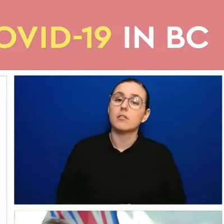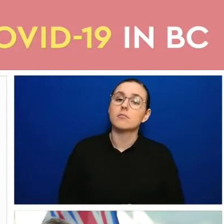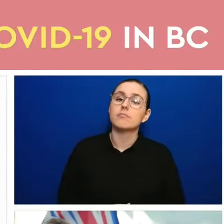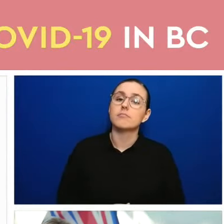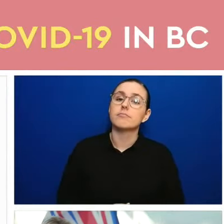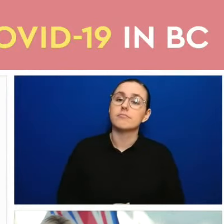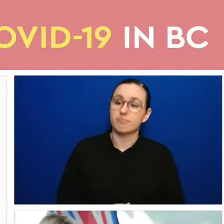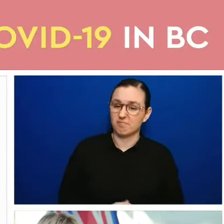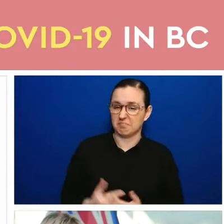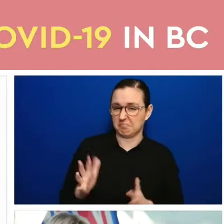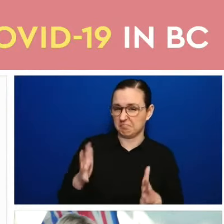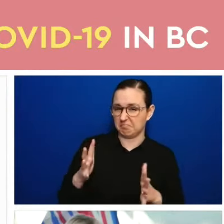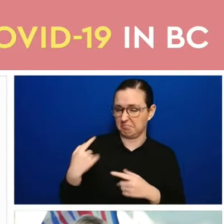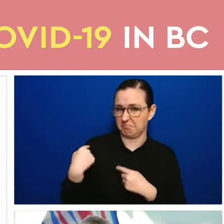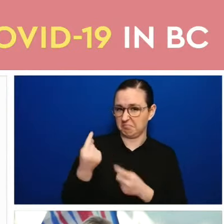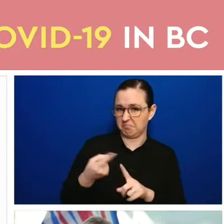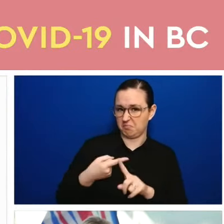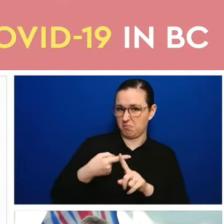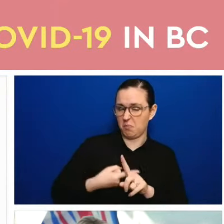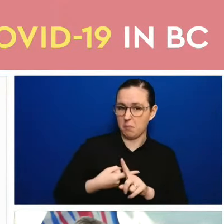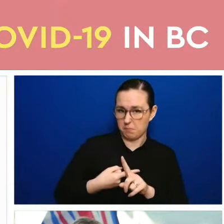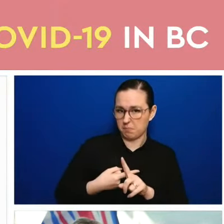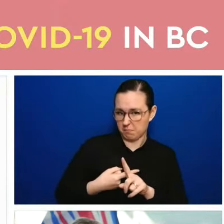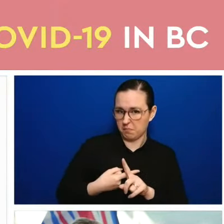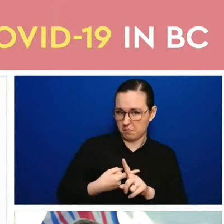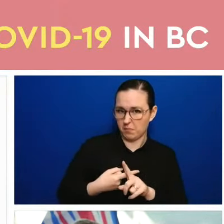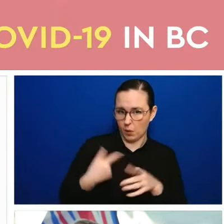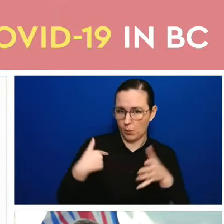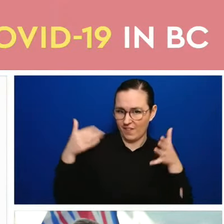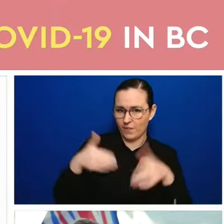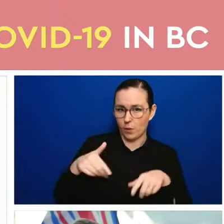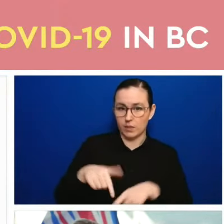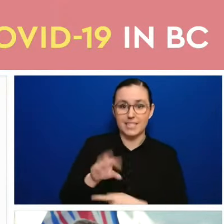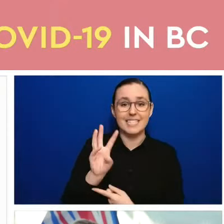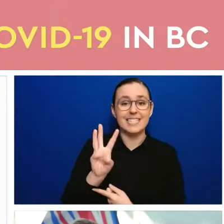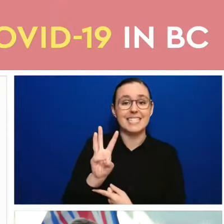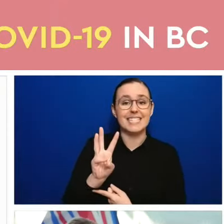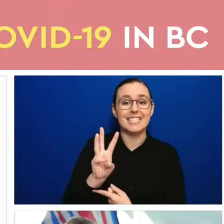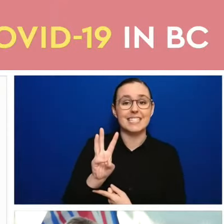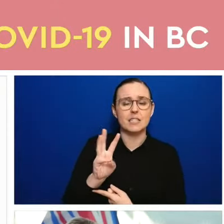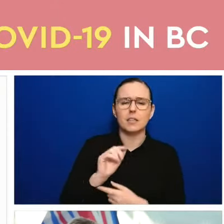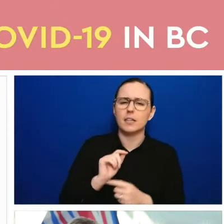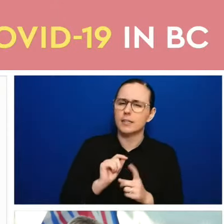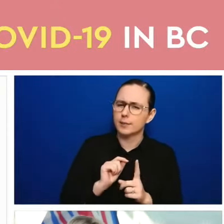And particularly what we're